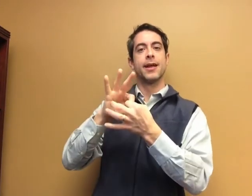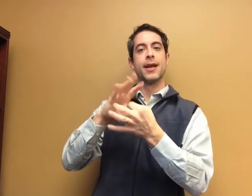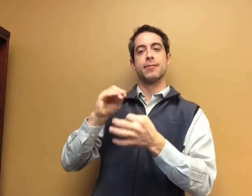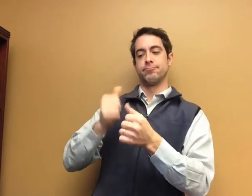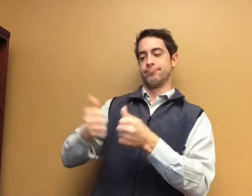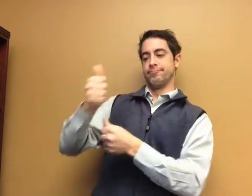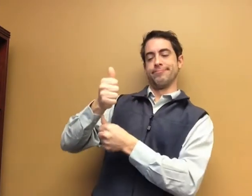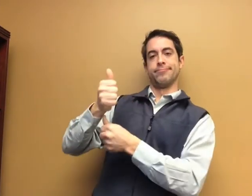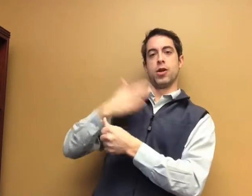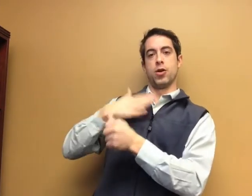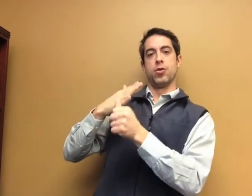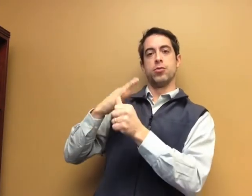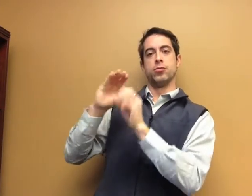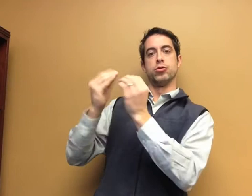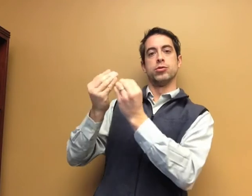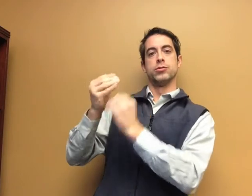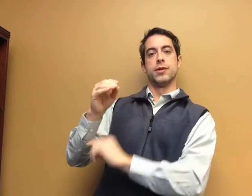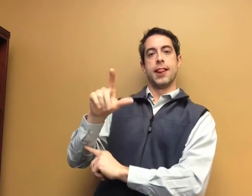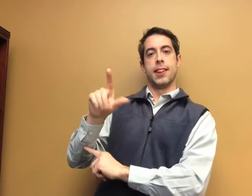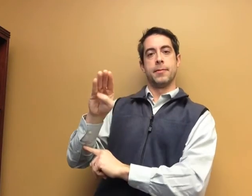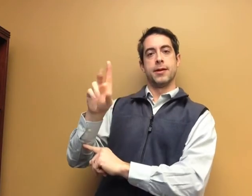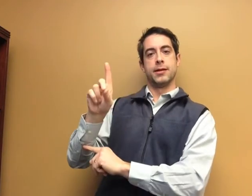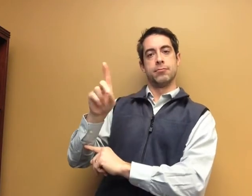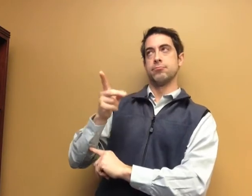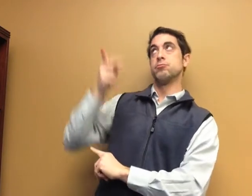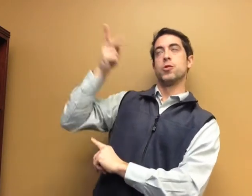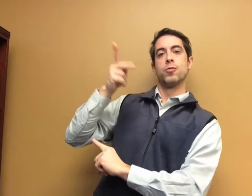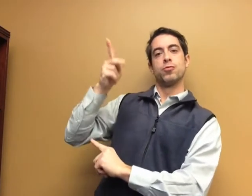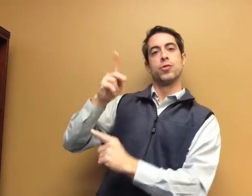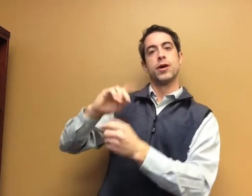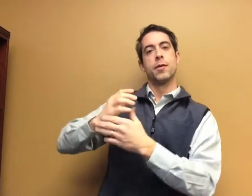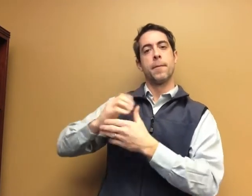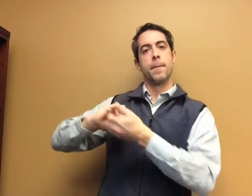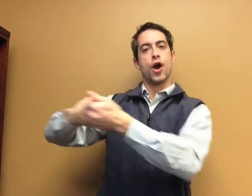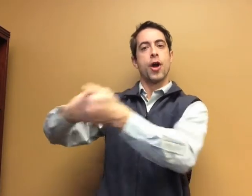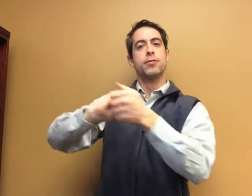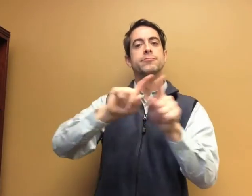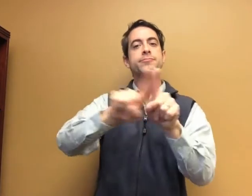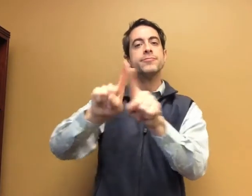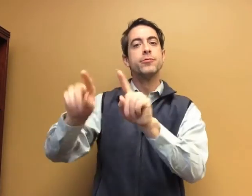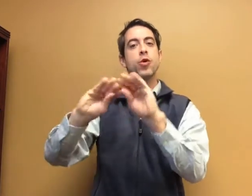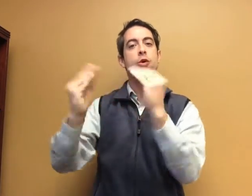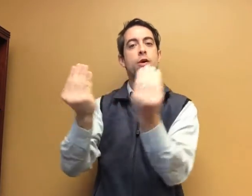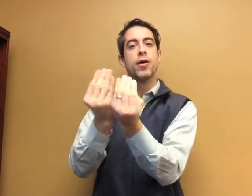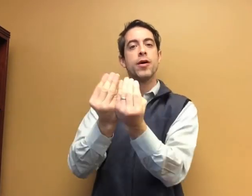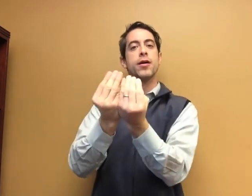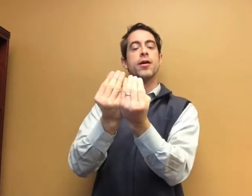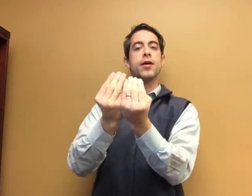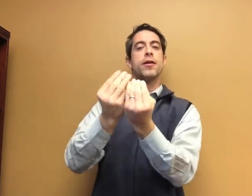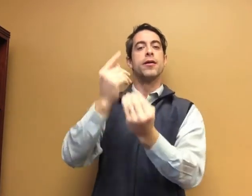parent organization, The League, partnered together with a number of other organizations and entities